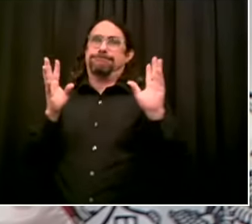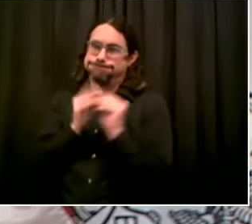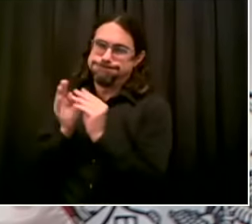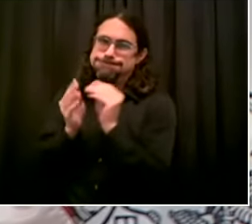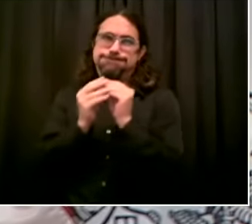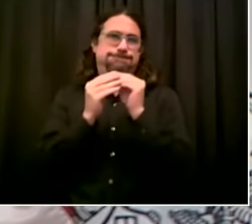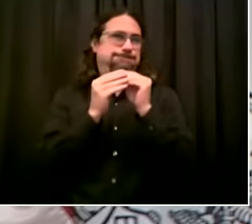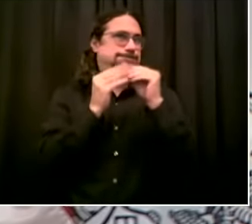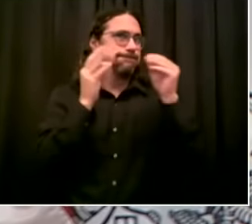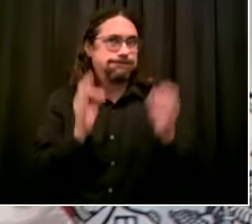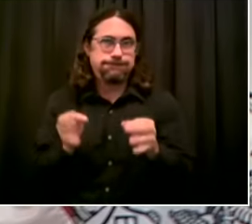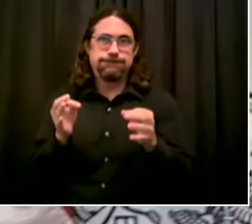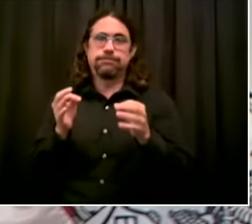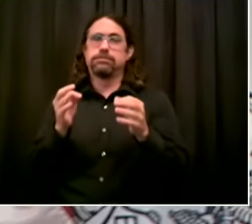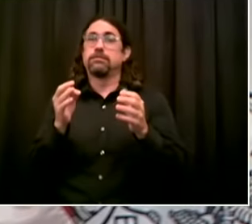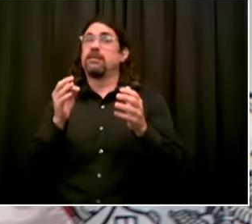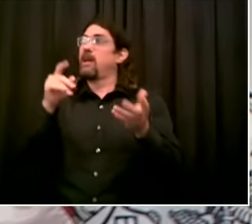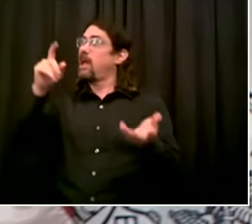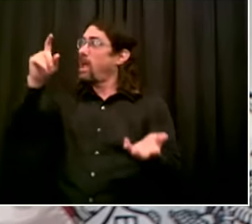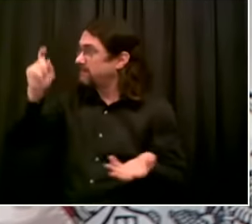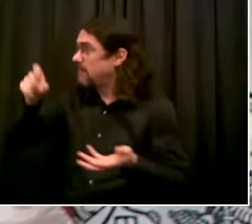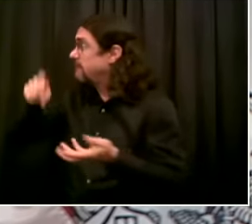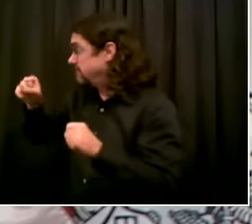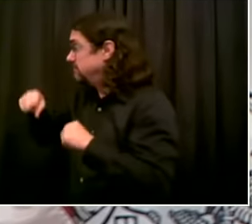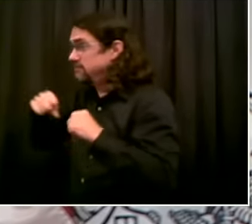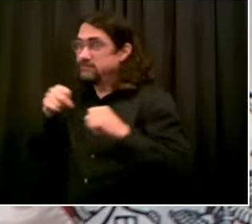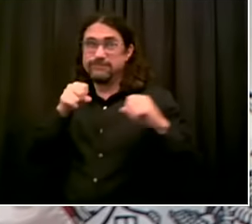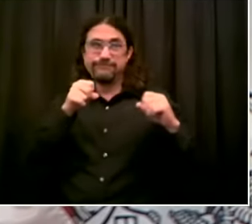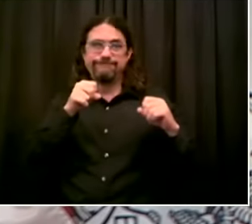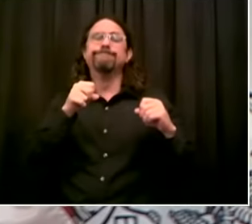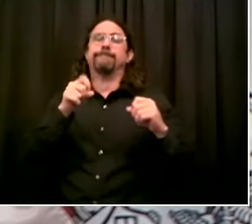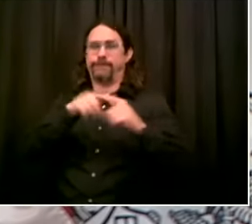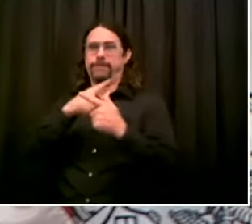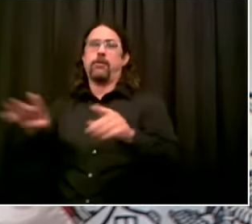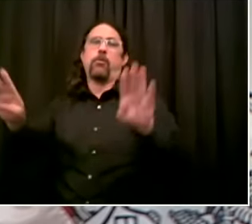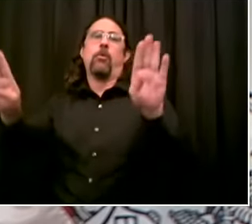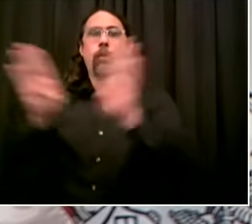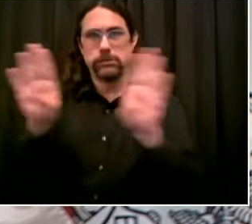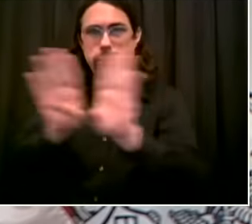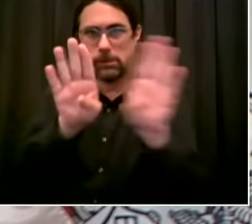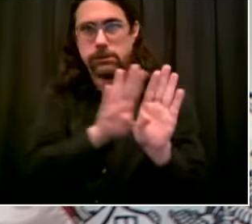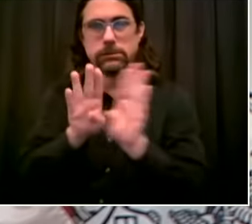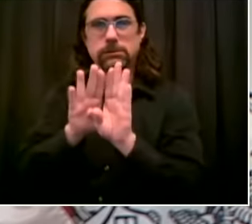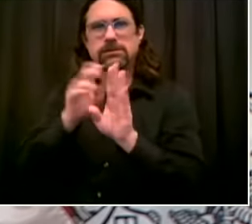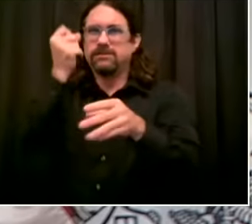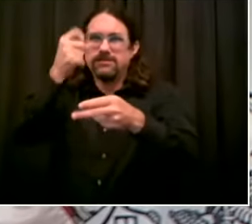TO THE DOCTOR AS WELL BUT I WANT O TEMPHASIZ E,